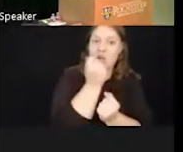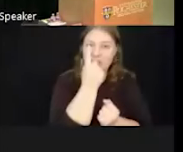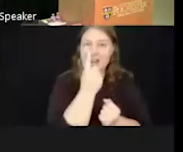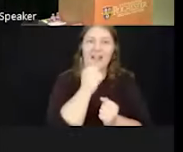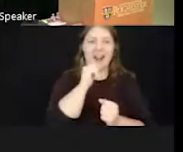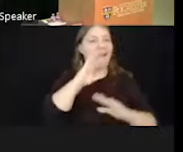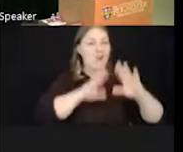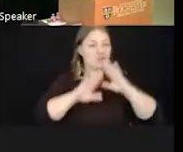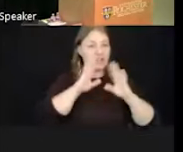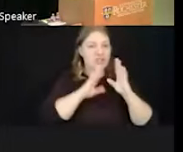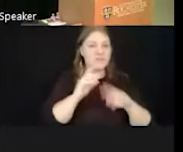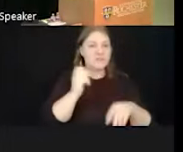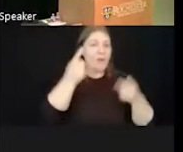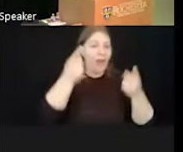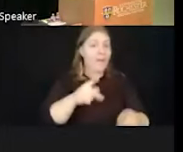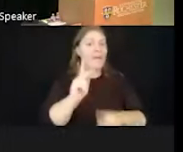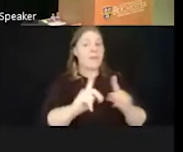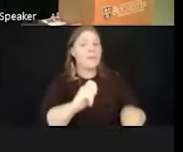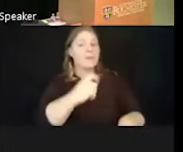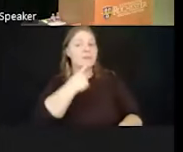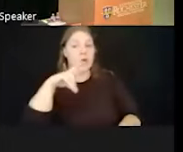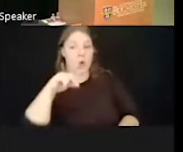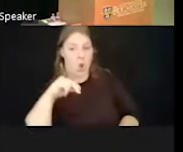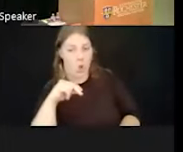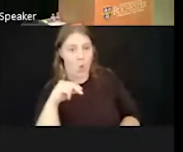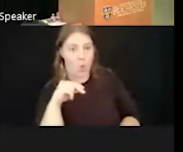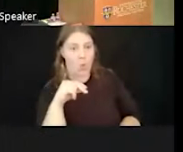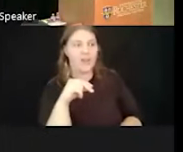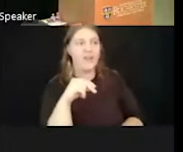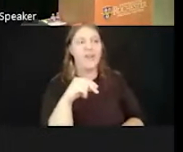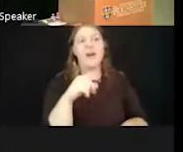is that individuals will say no I don't want an interpreter not because they really don't want it